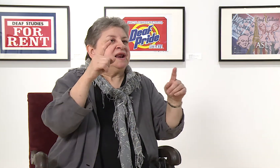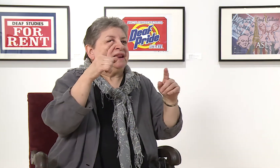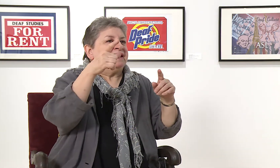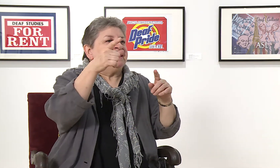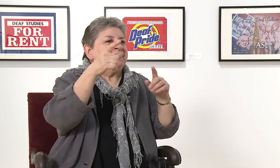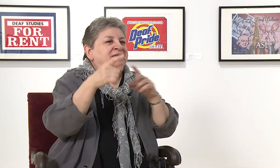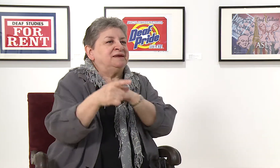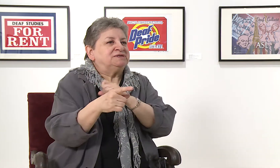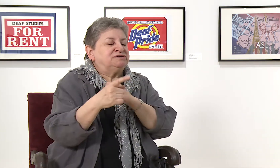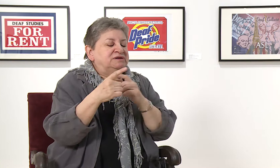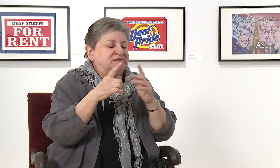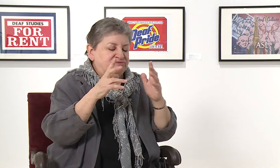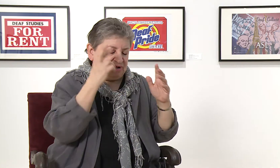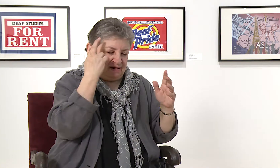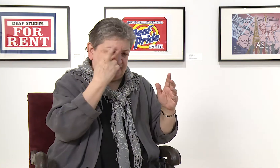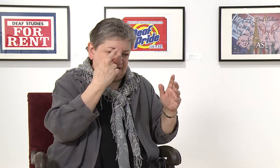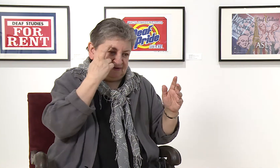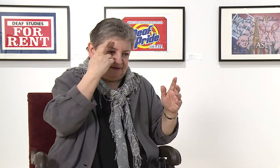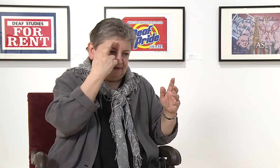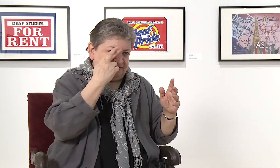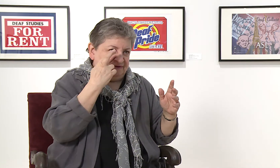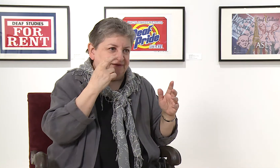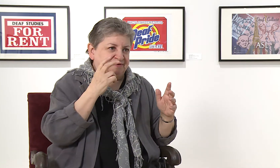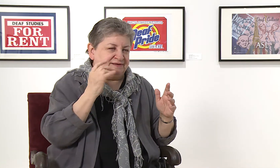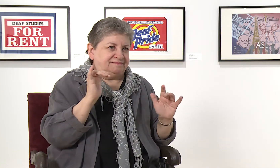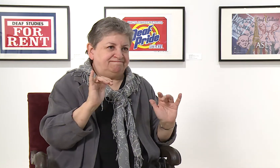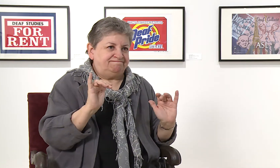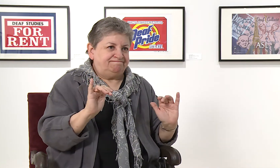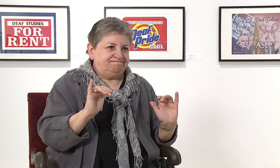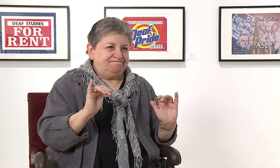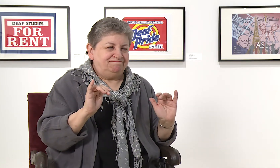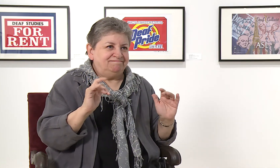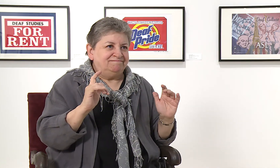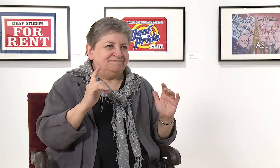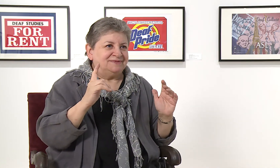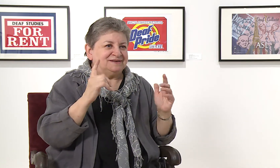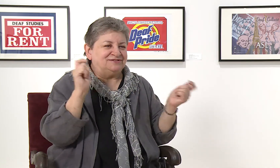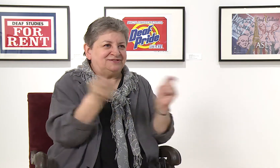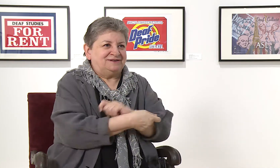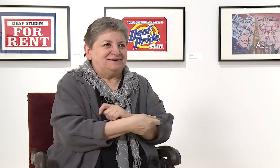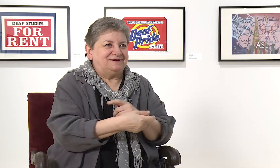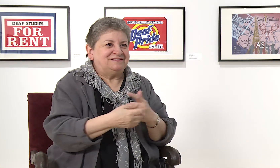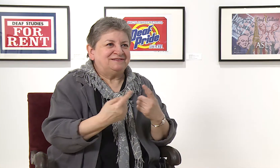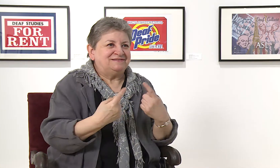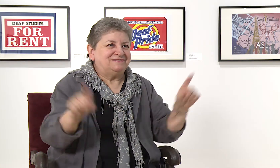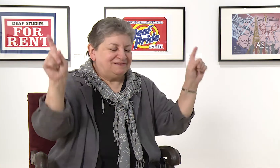But I could see that Deborah Sonnenstrahl realized that this needed to change.